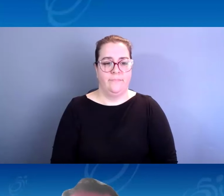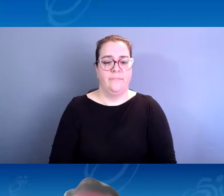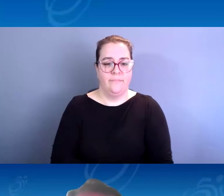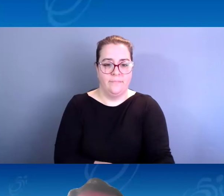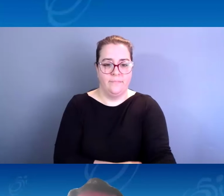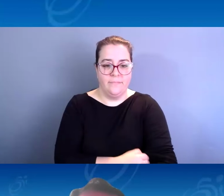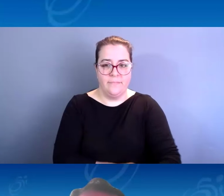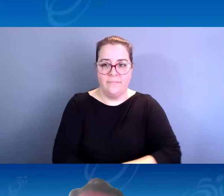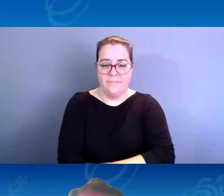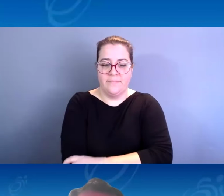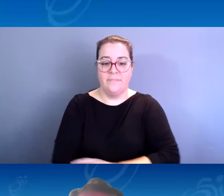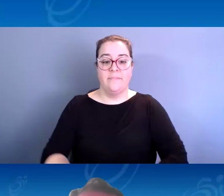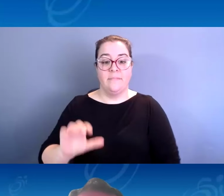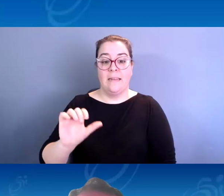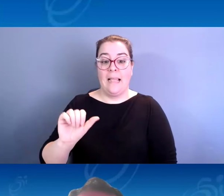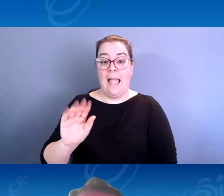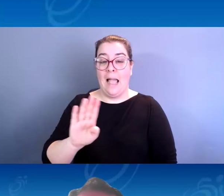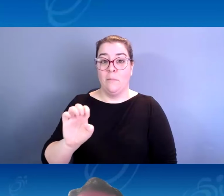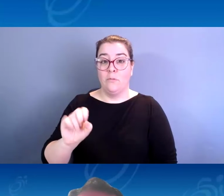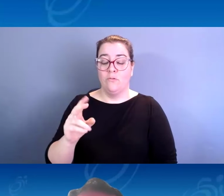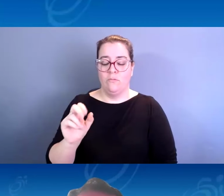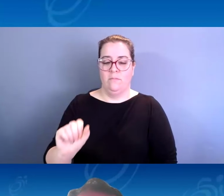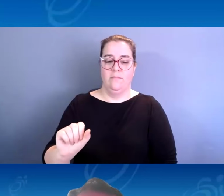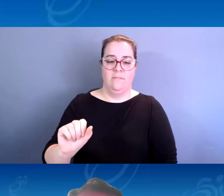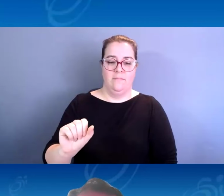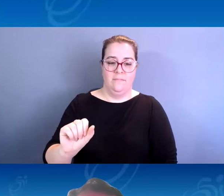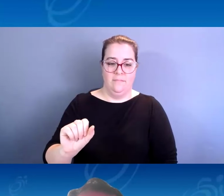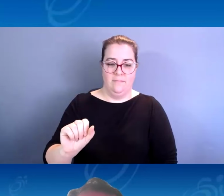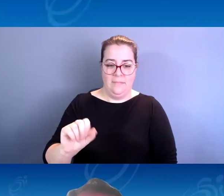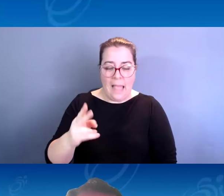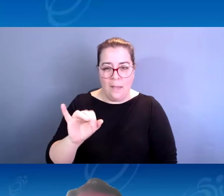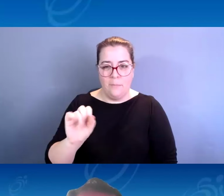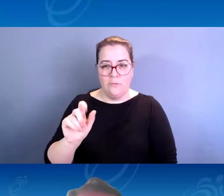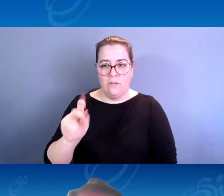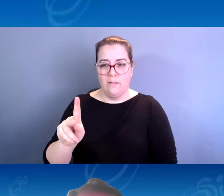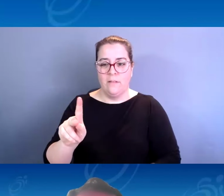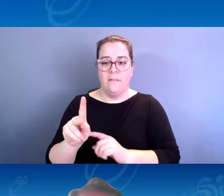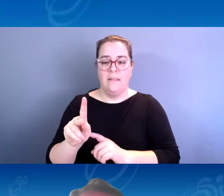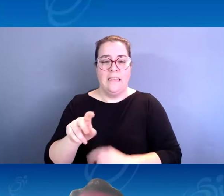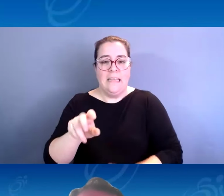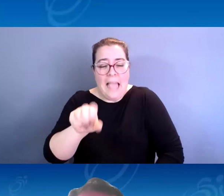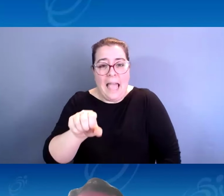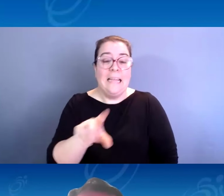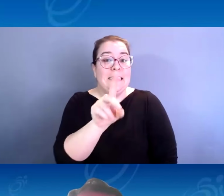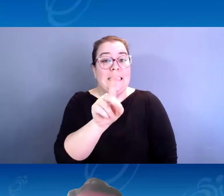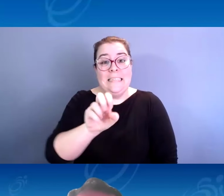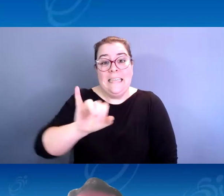I saw some of the questions around, you know, just, awareness. Acknowledgment that the words DE&I are being politicized right now.